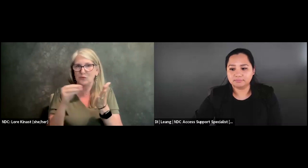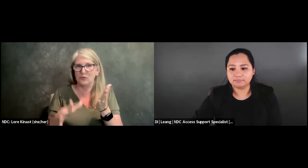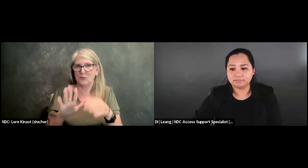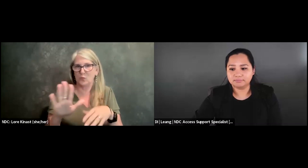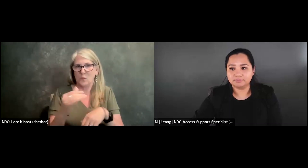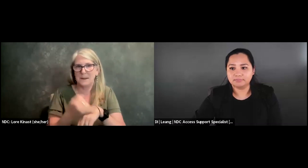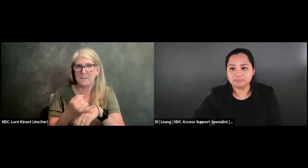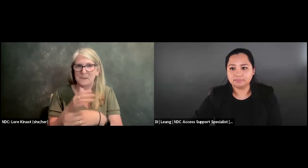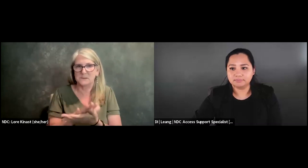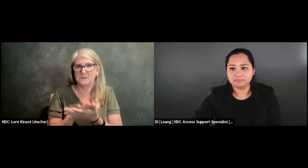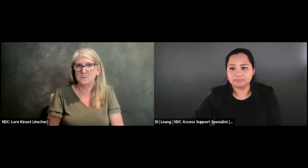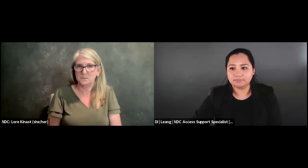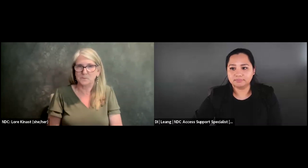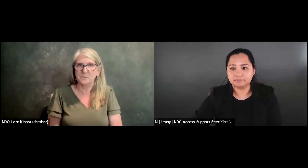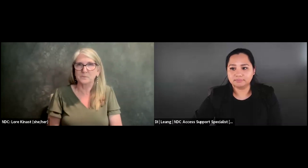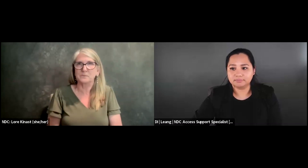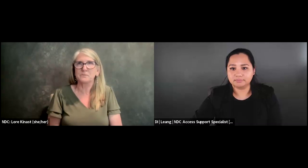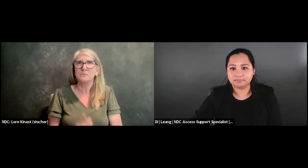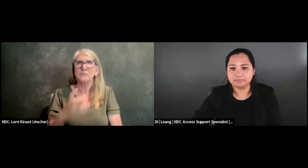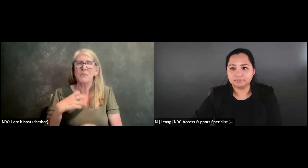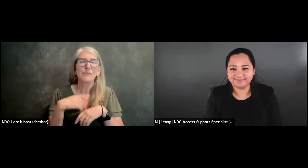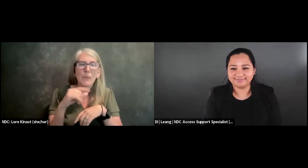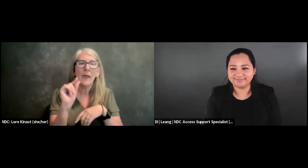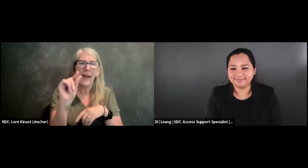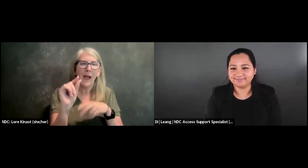educating deaf English learners on your campus.